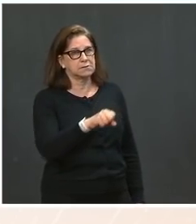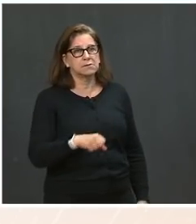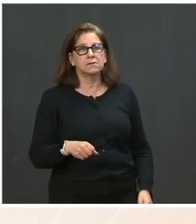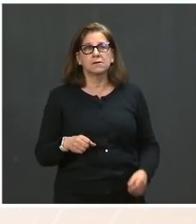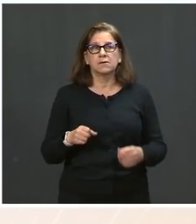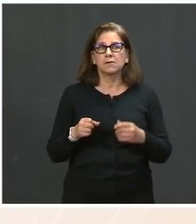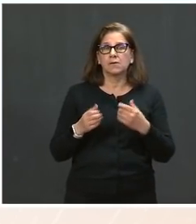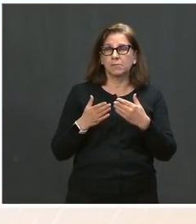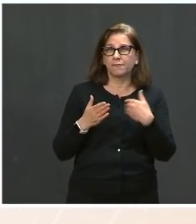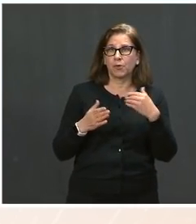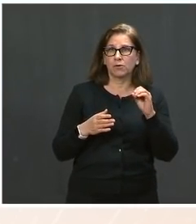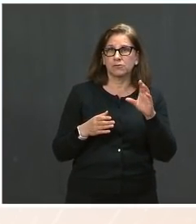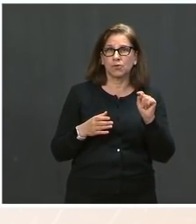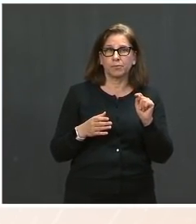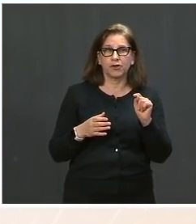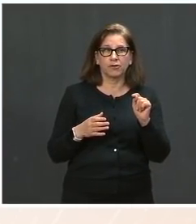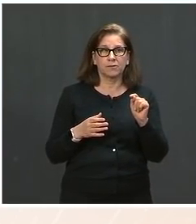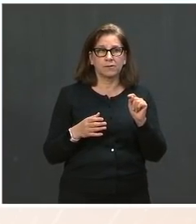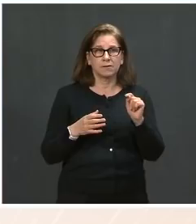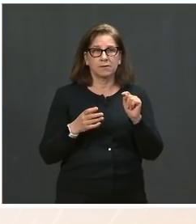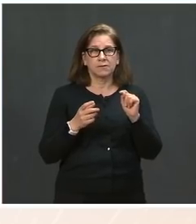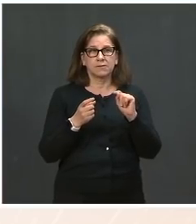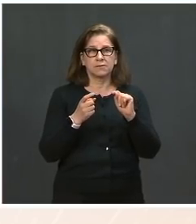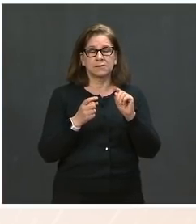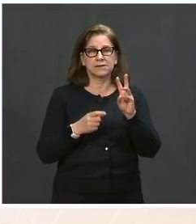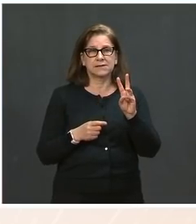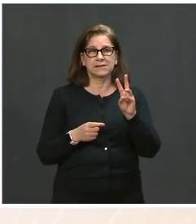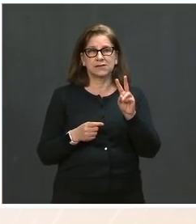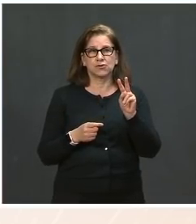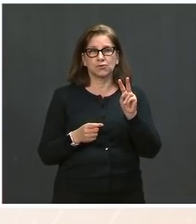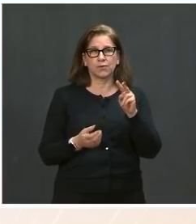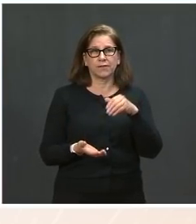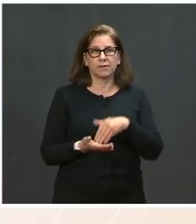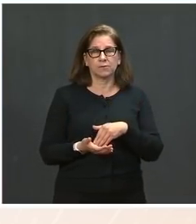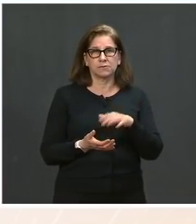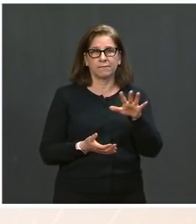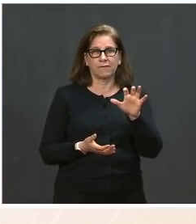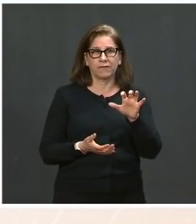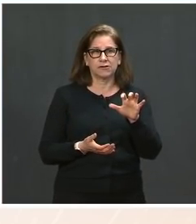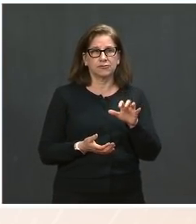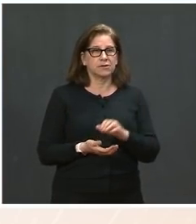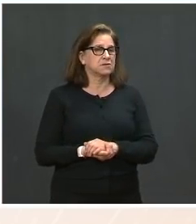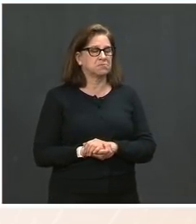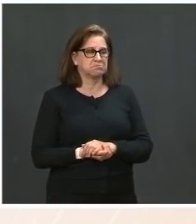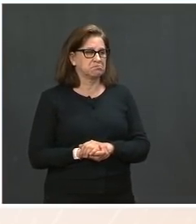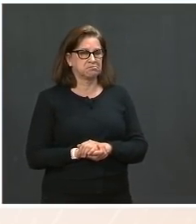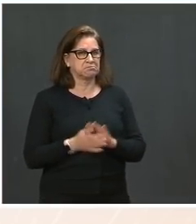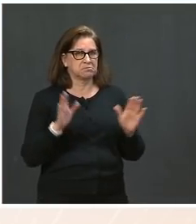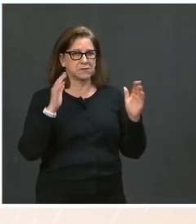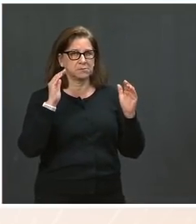And it's not going to change from 62,500? is my other question. Ms. Psaki: I don't anticipate that. It is -- that it would change, I should say. It is -- remains --